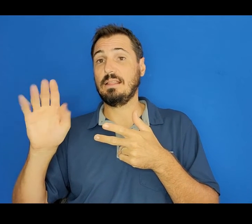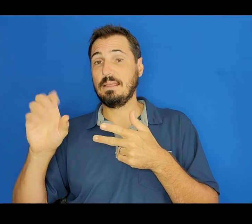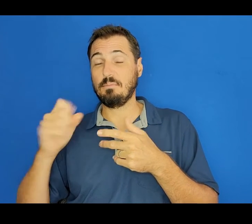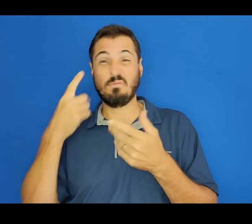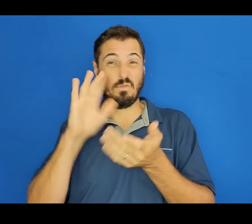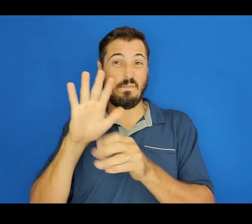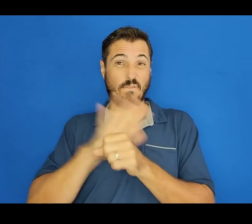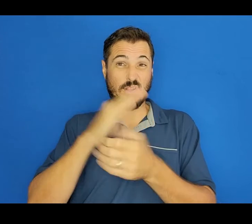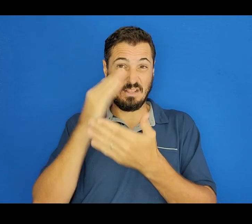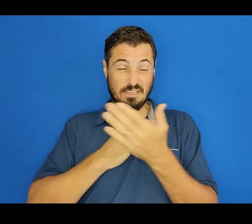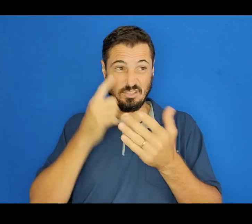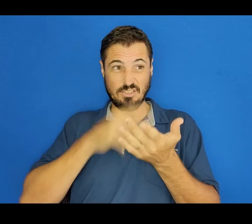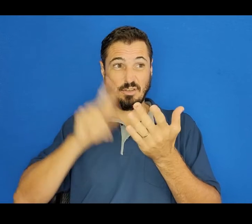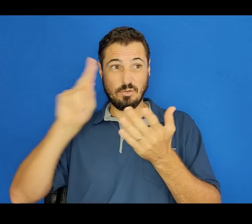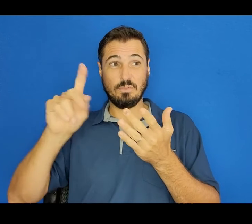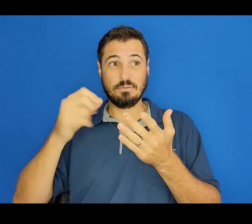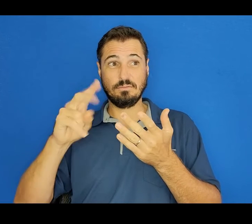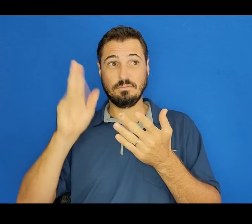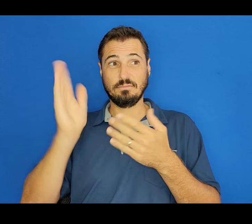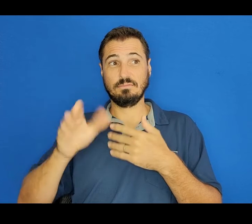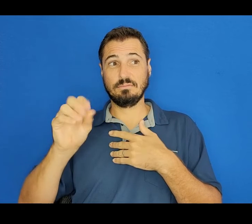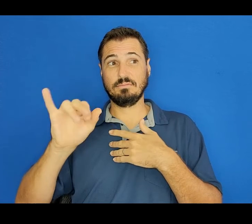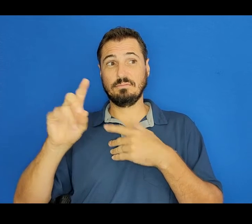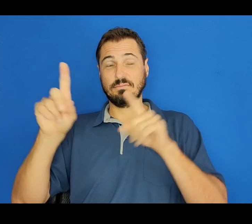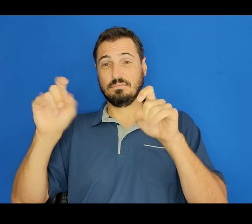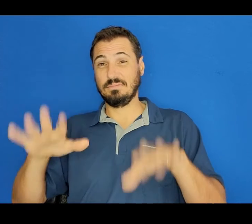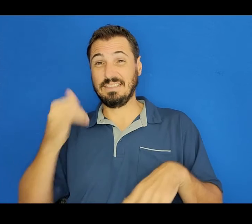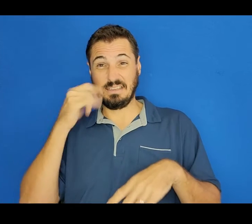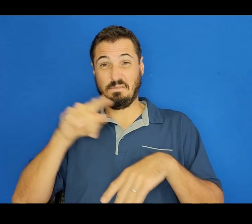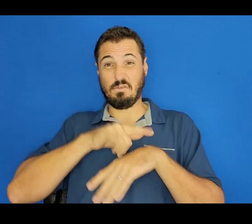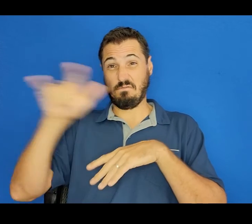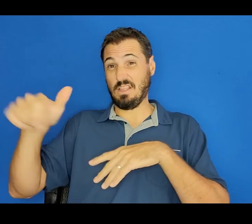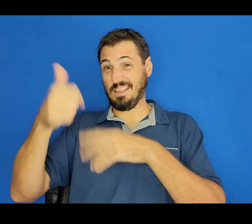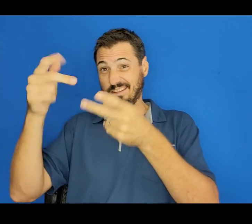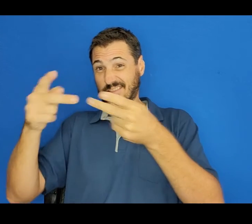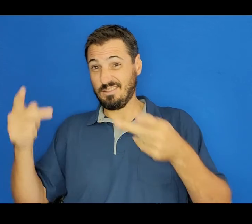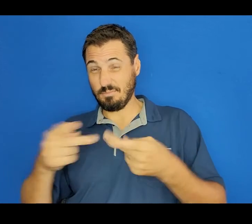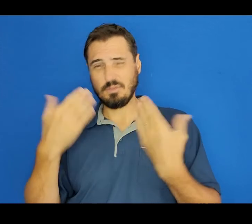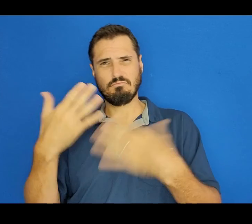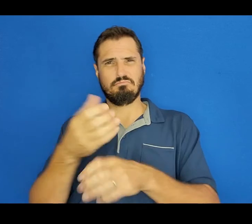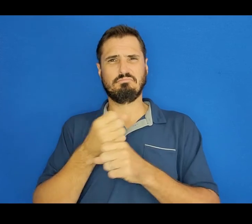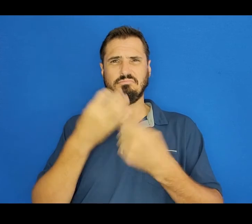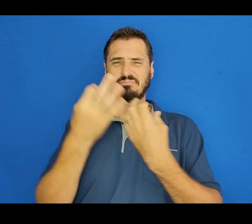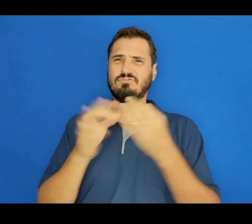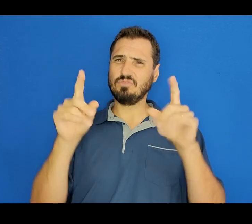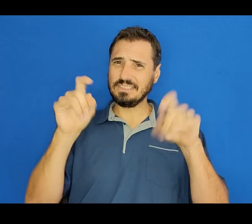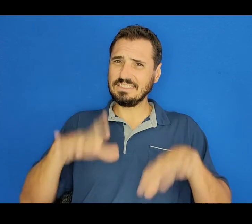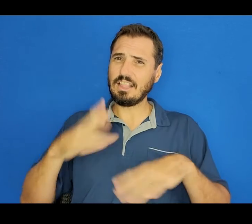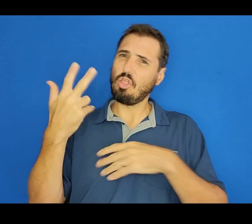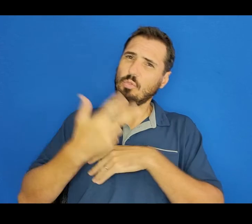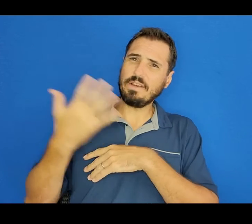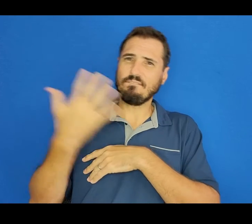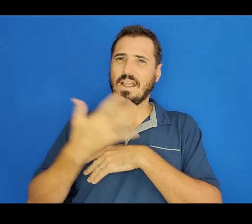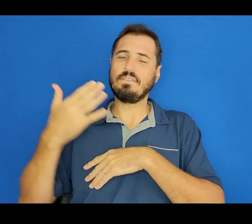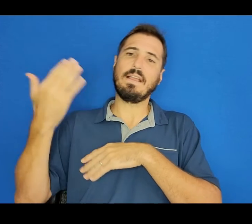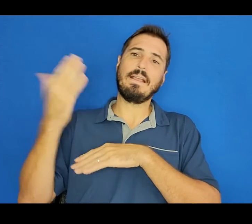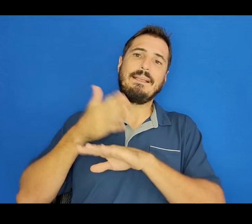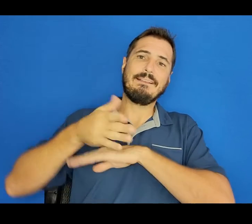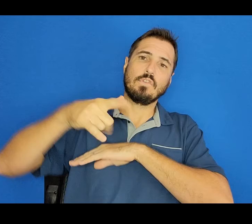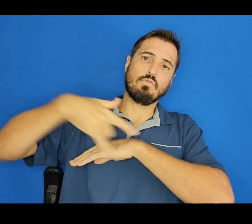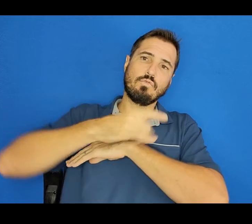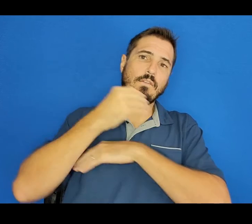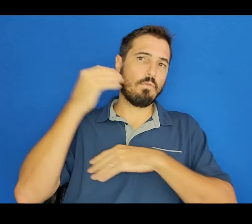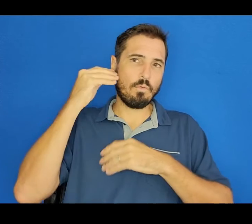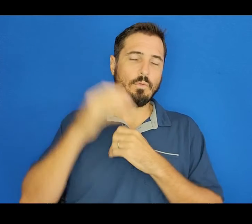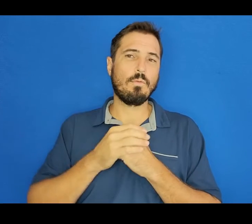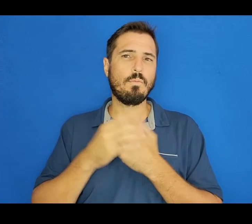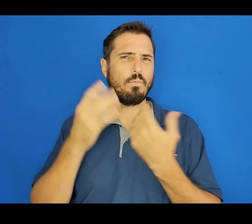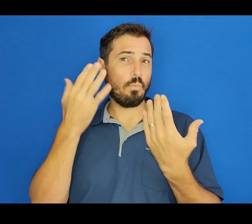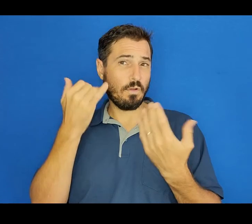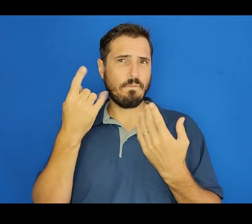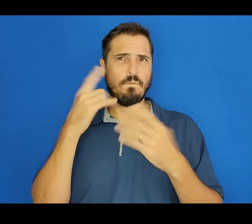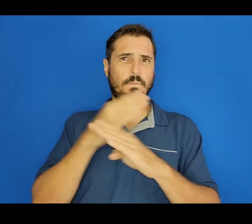If you travel off island, please get a free test 3-5 days after you return, to protect yourself, your ‘ohana, and your colleagues or classmates